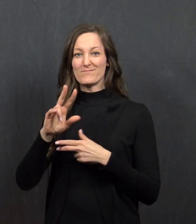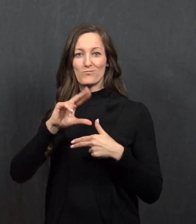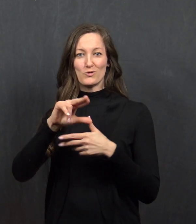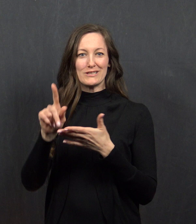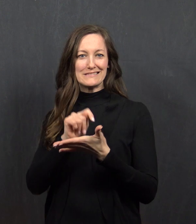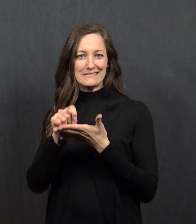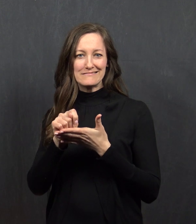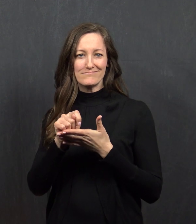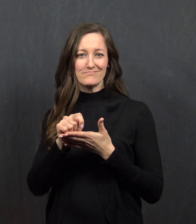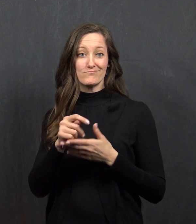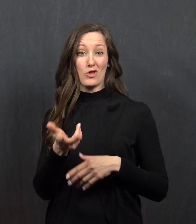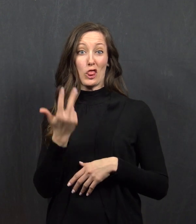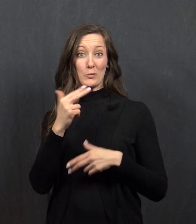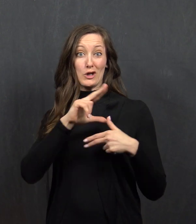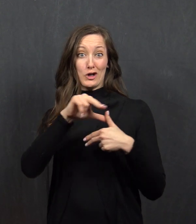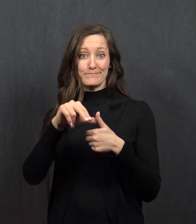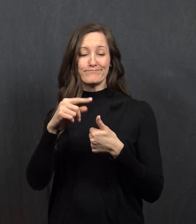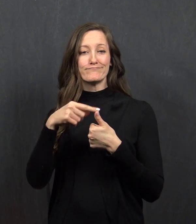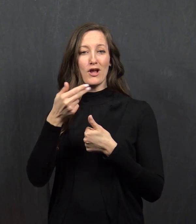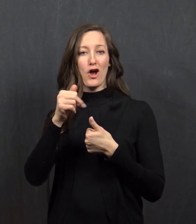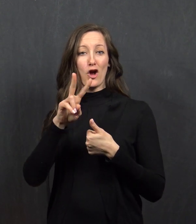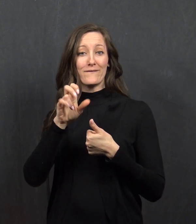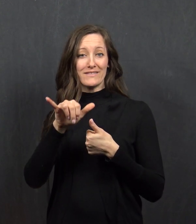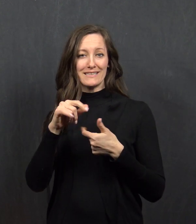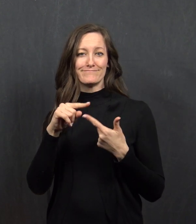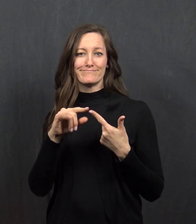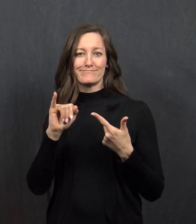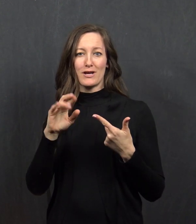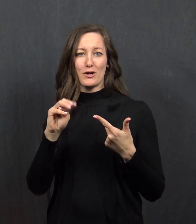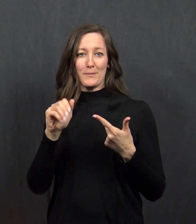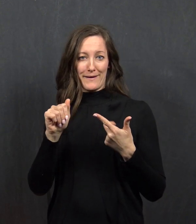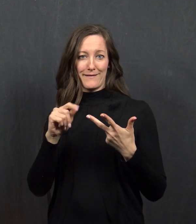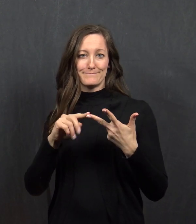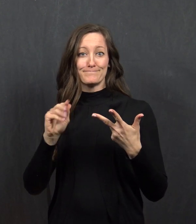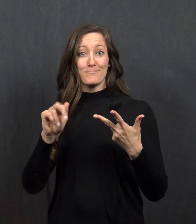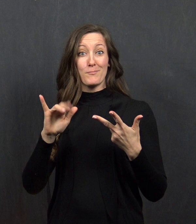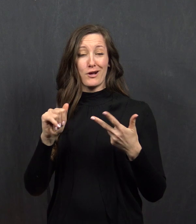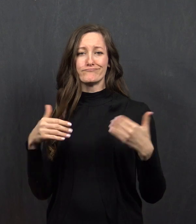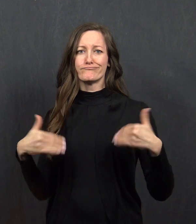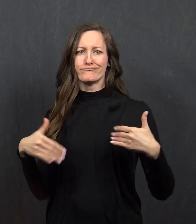During the 2017 hurricane season, Hurricanes Harvey, Irma, and Maria blew in